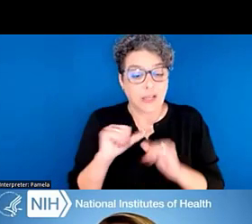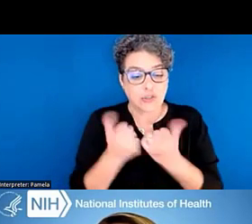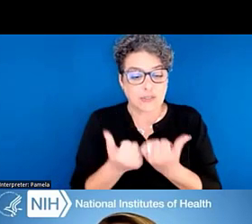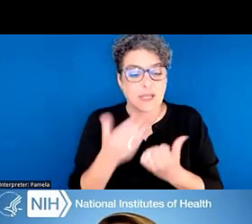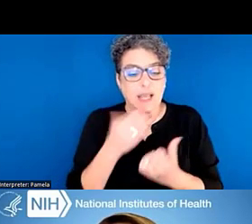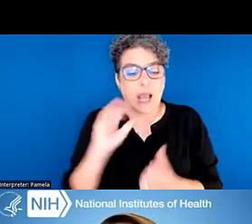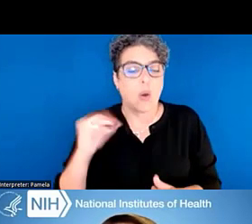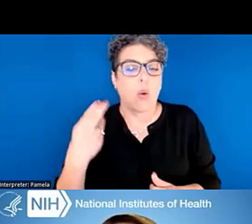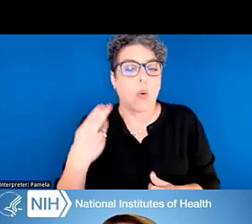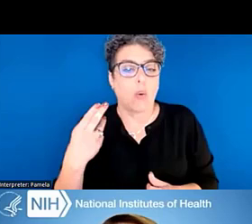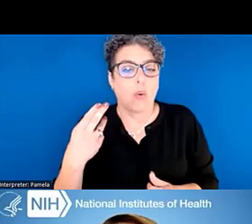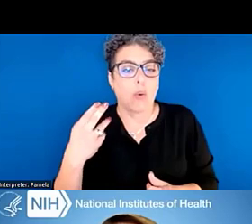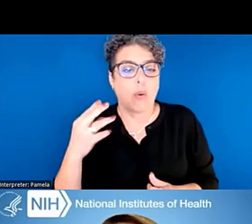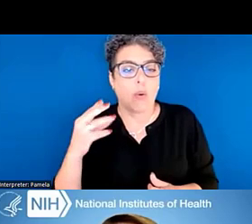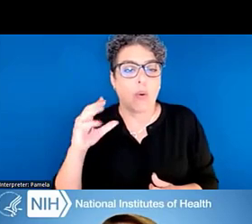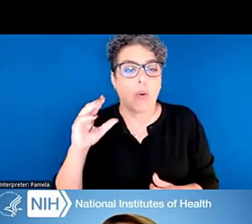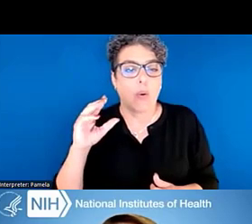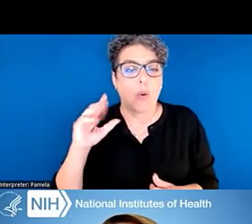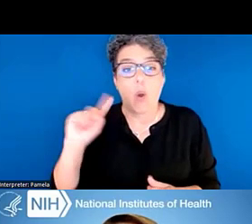Dr. Patricia Valdez: Only if PHS funds are involved.